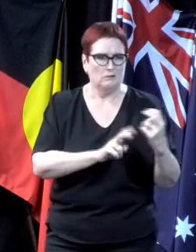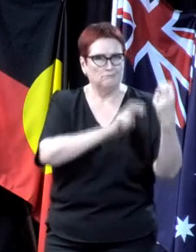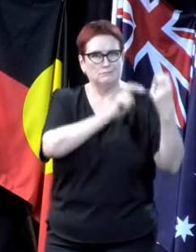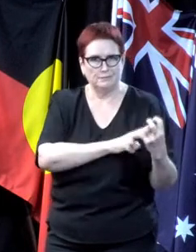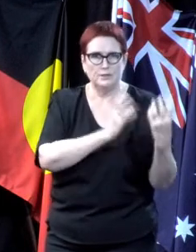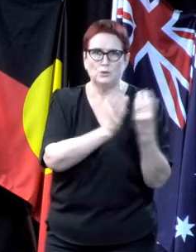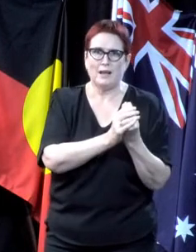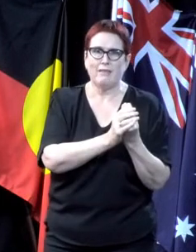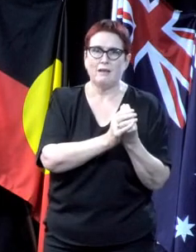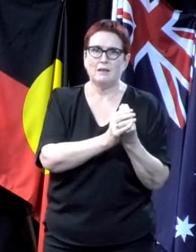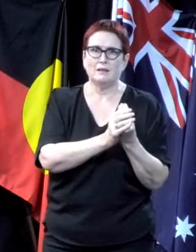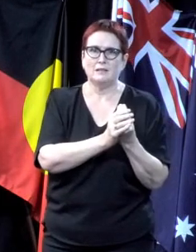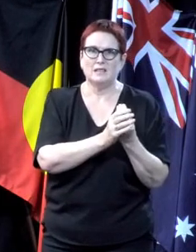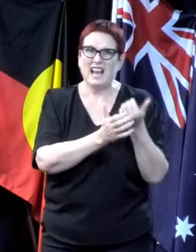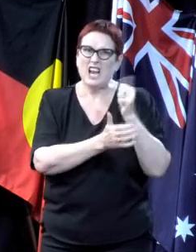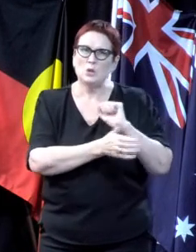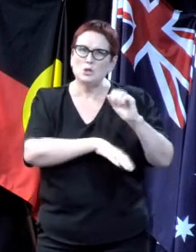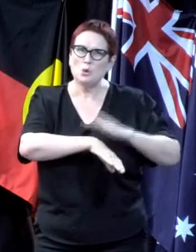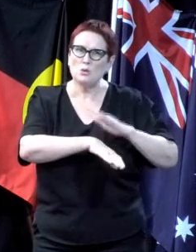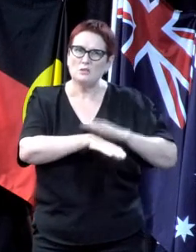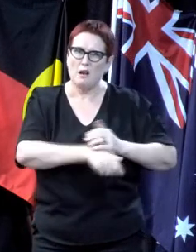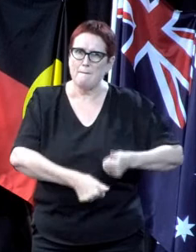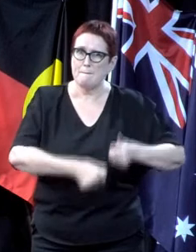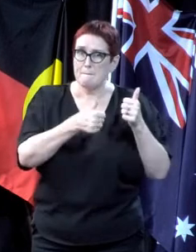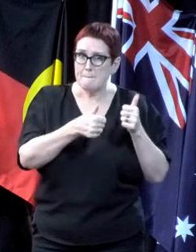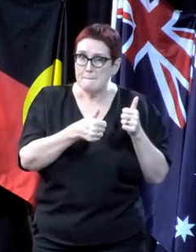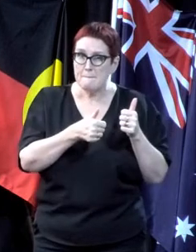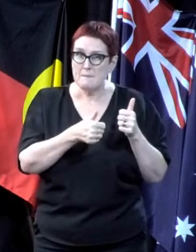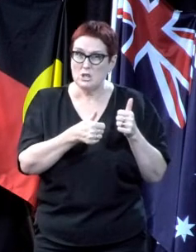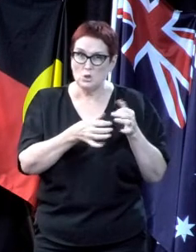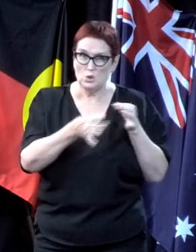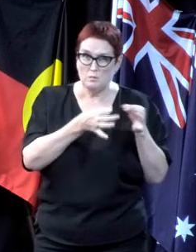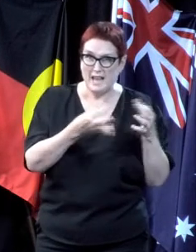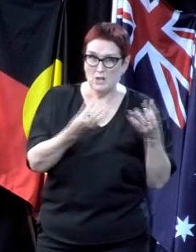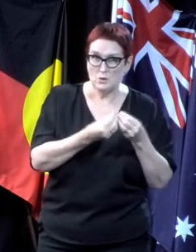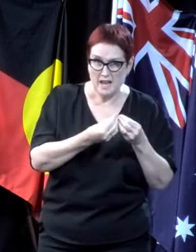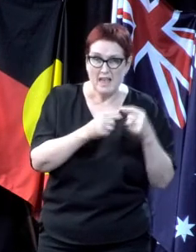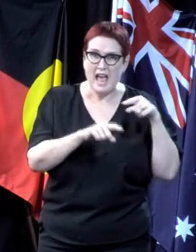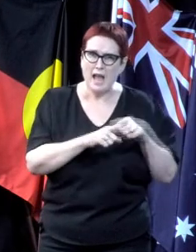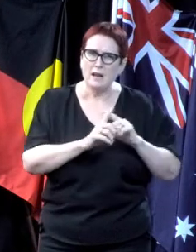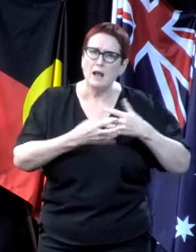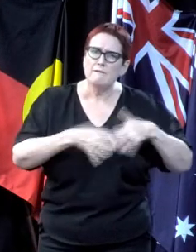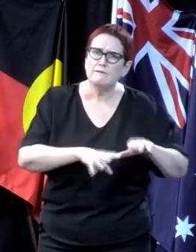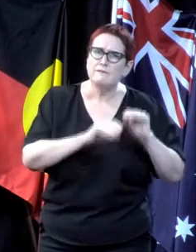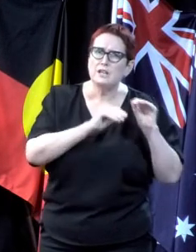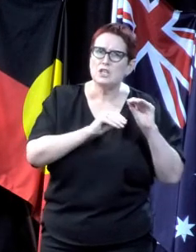that time effectively to co-plan and co-reflect on the student’s progress in your class.